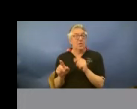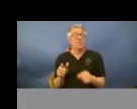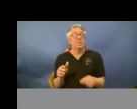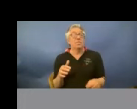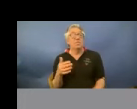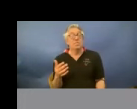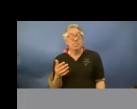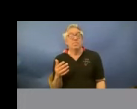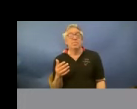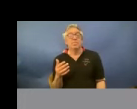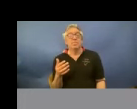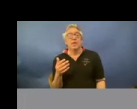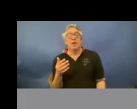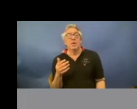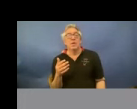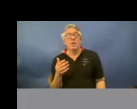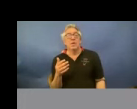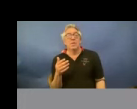We will put that in the Chat.